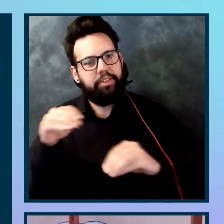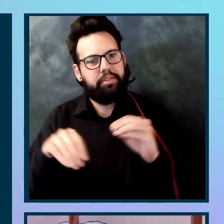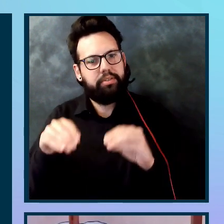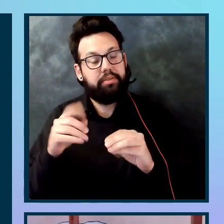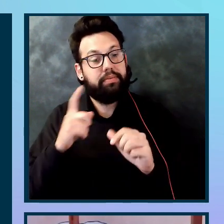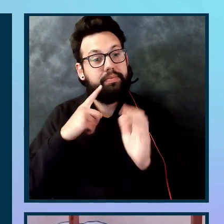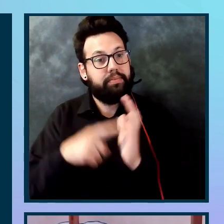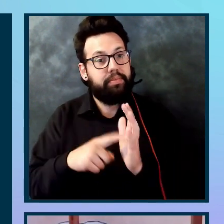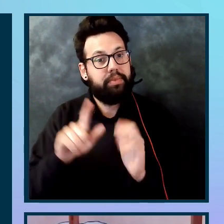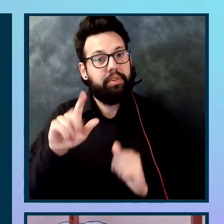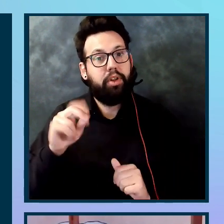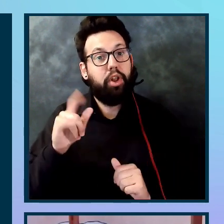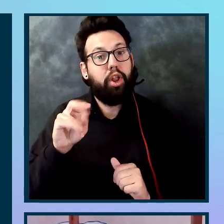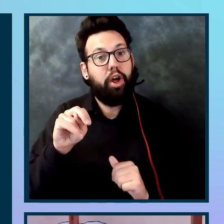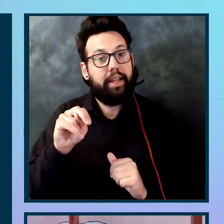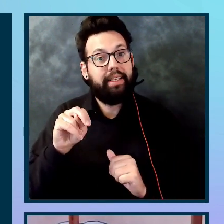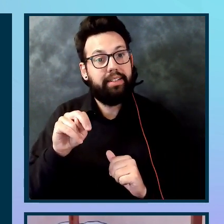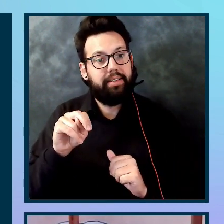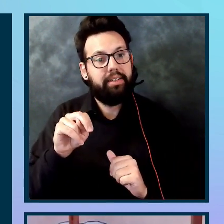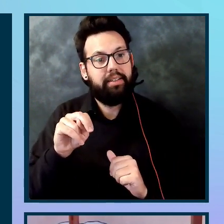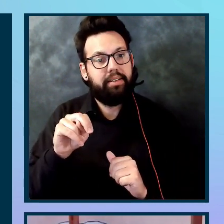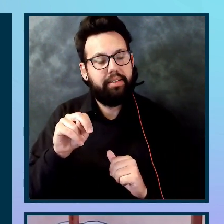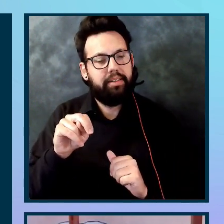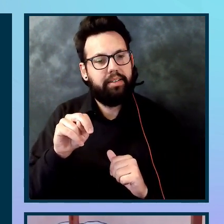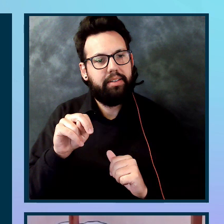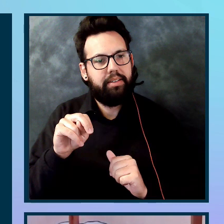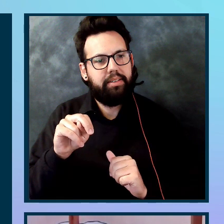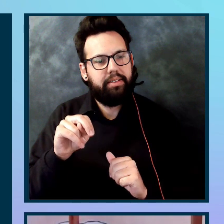there's annotation that says that it should be an H1, or heading level one.